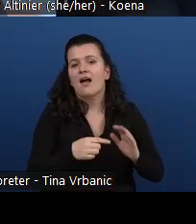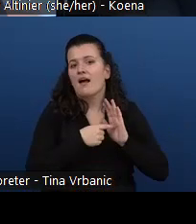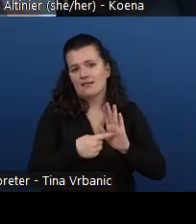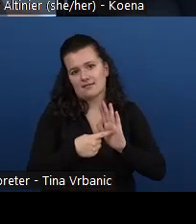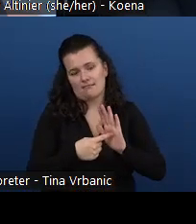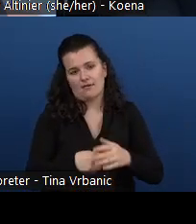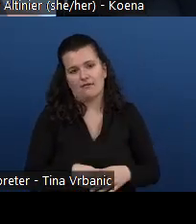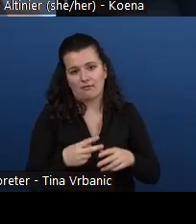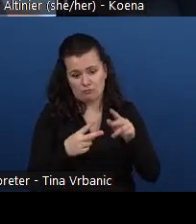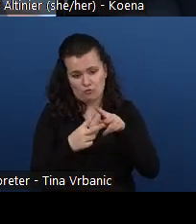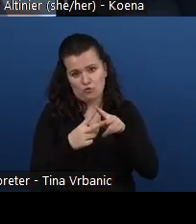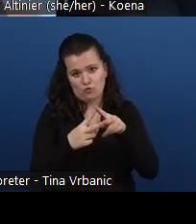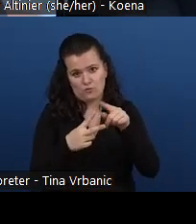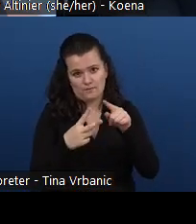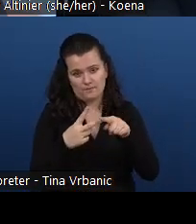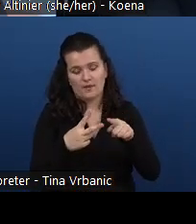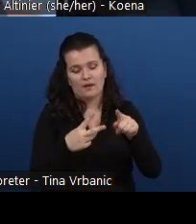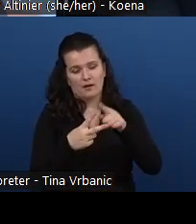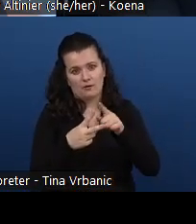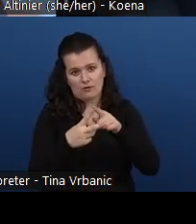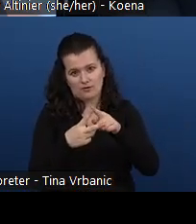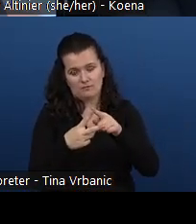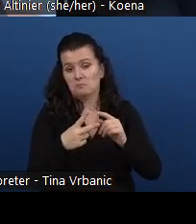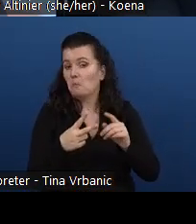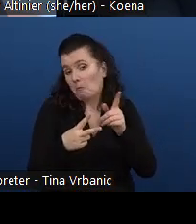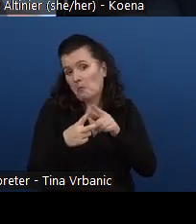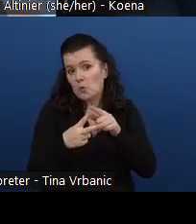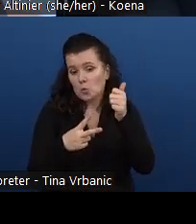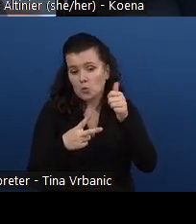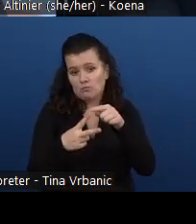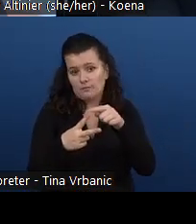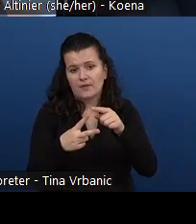The first one could be a good example.